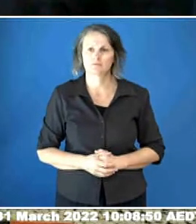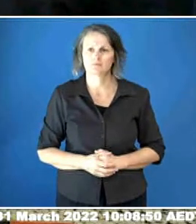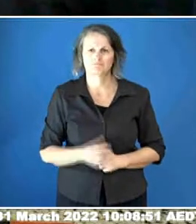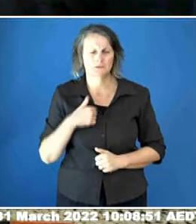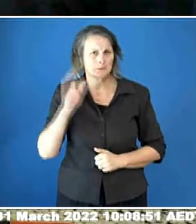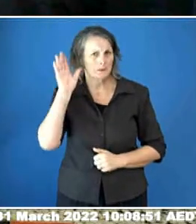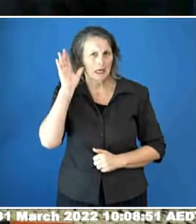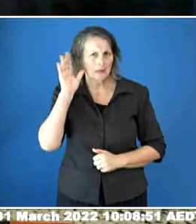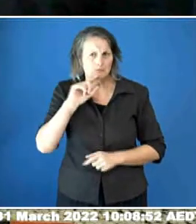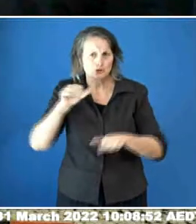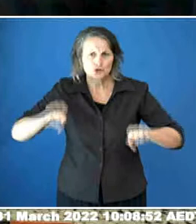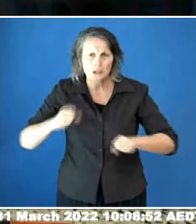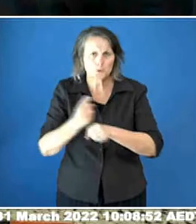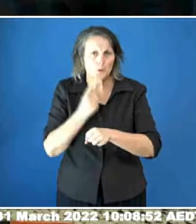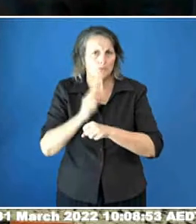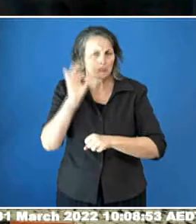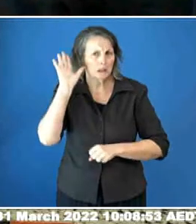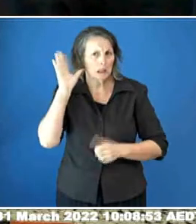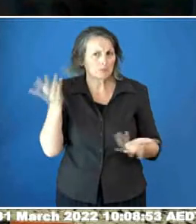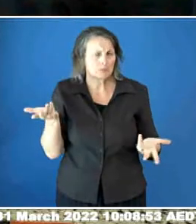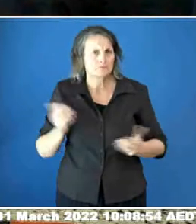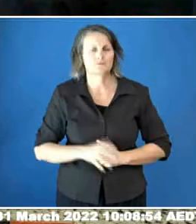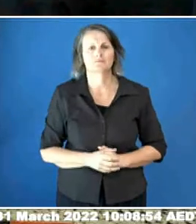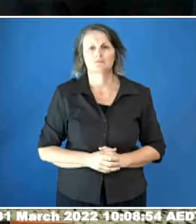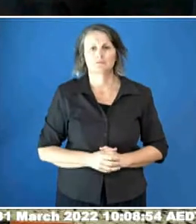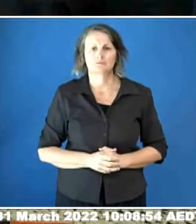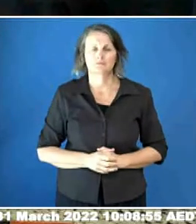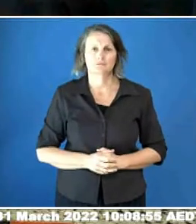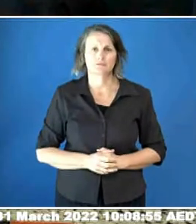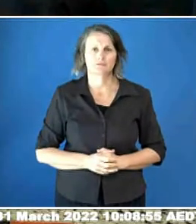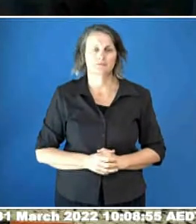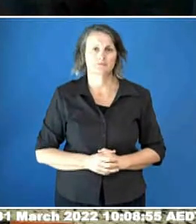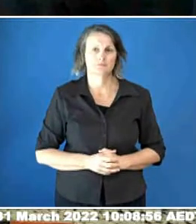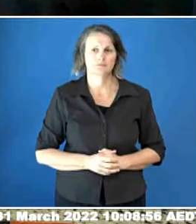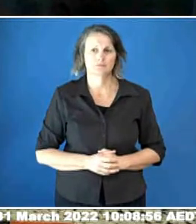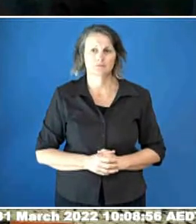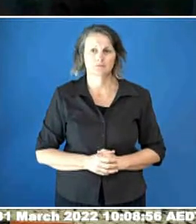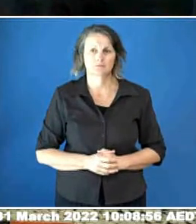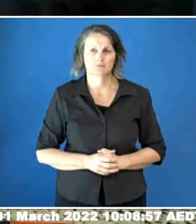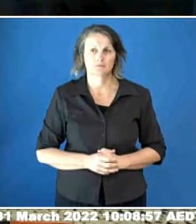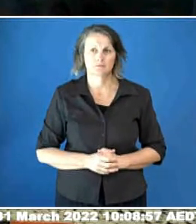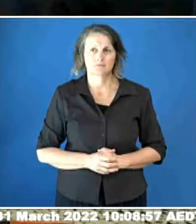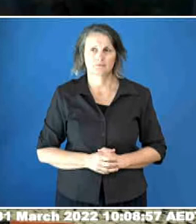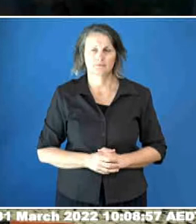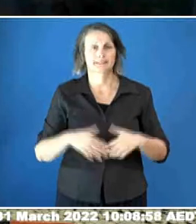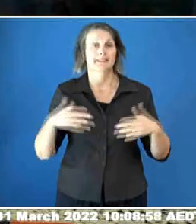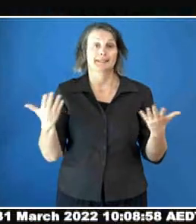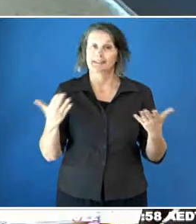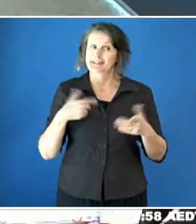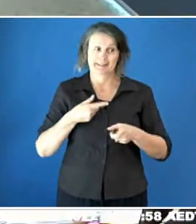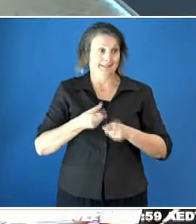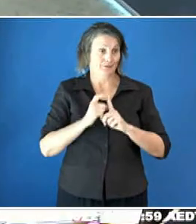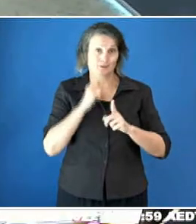Life continues to be complicated.